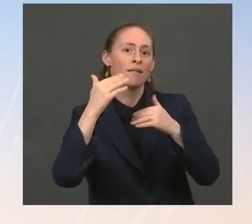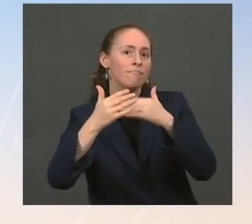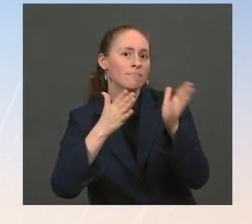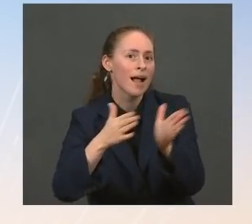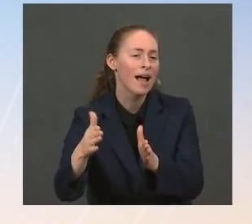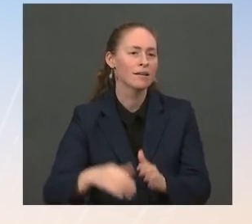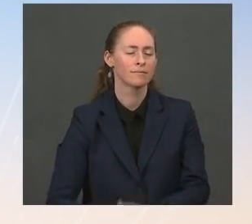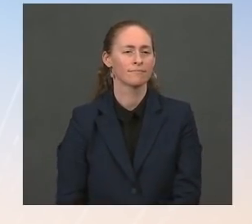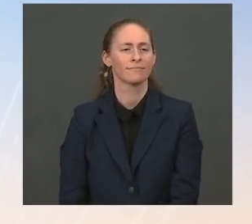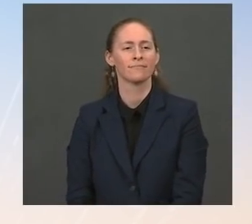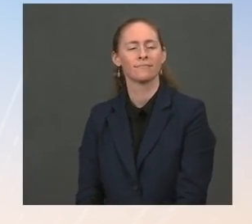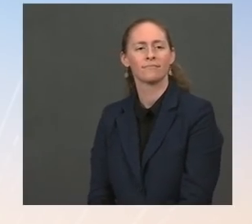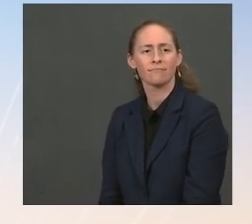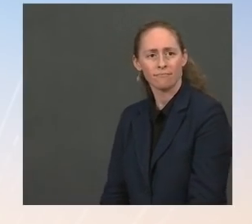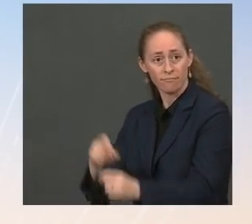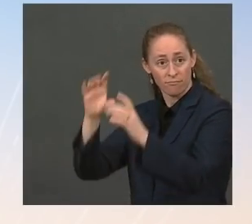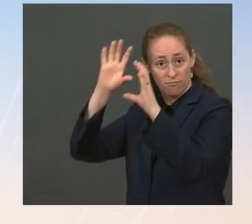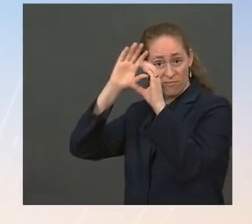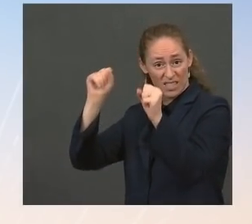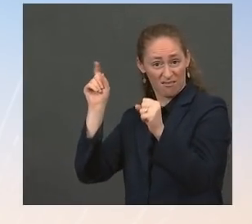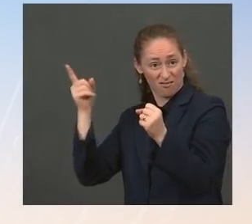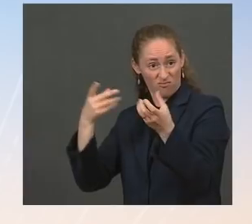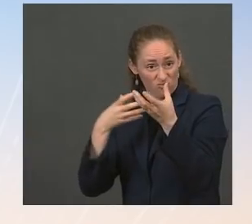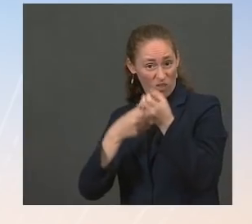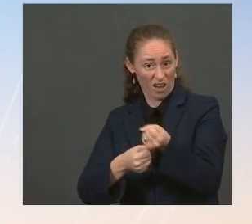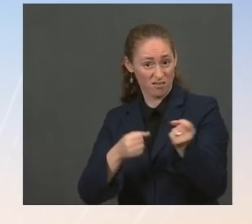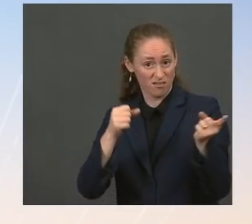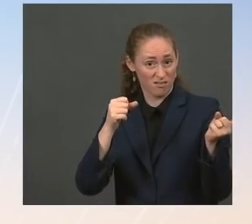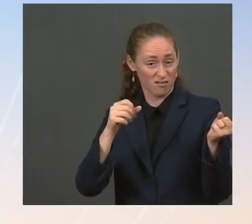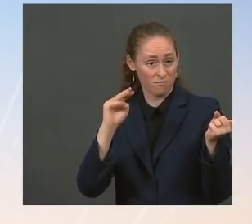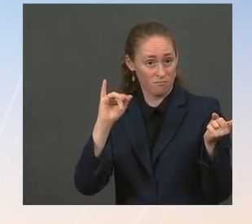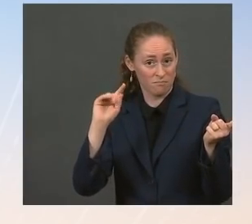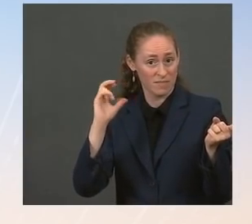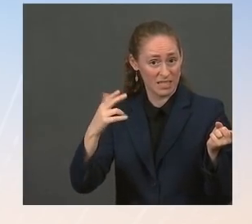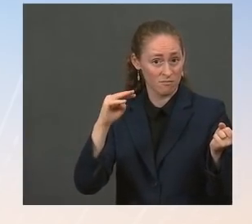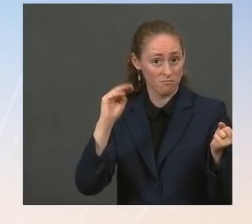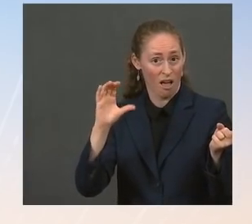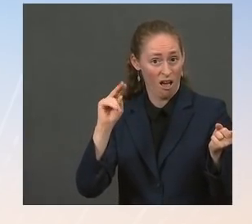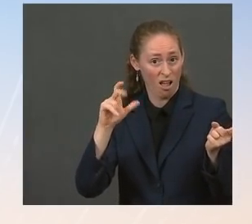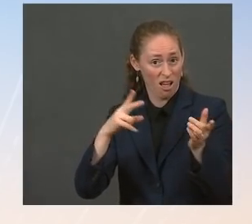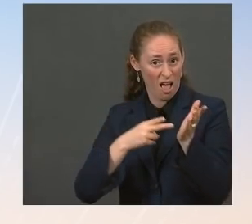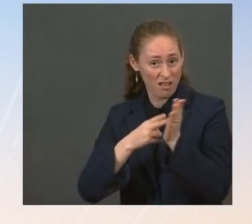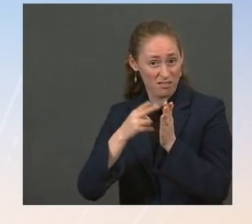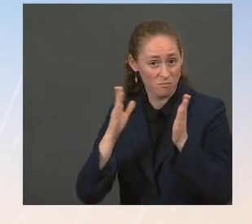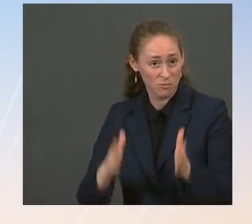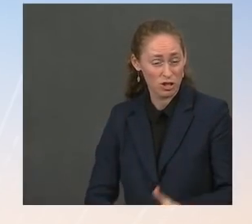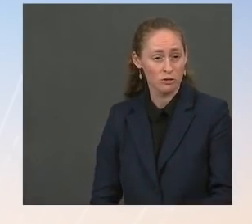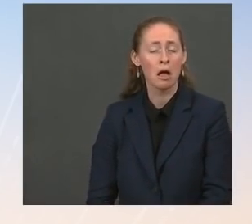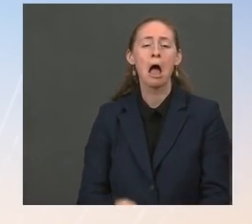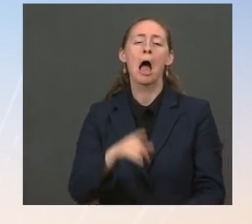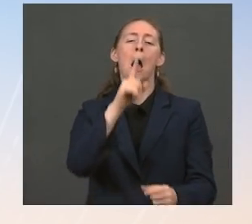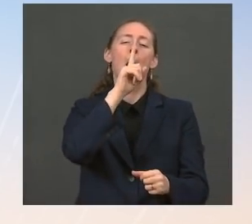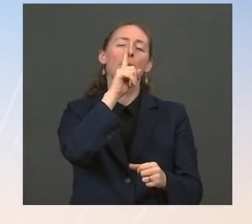to be an honest broker in this process? Ms. Psaki: I don't think this is about trust. This is about -- he has known him a long time,